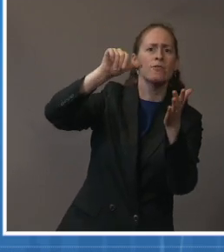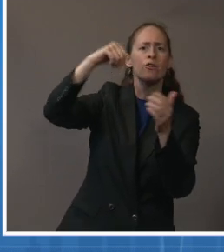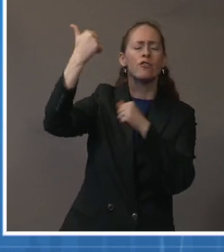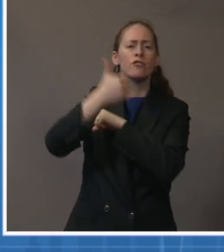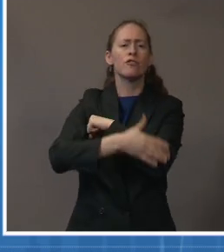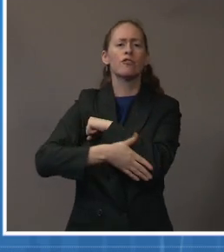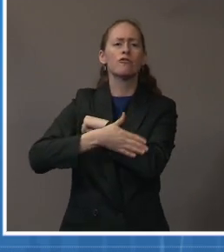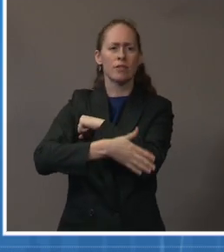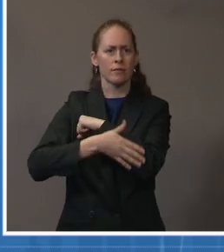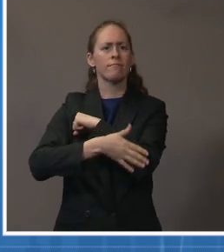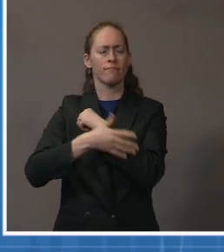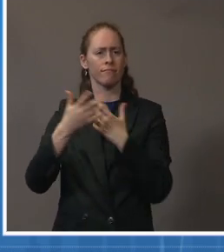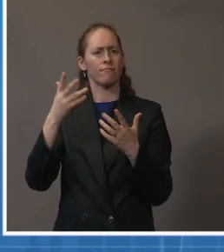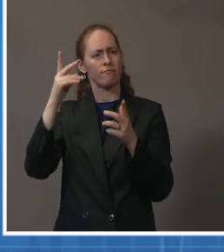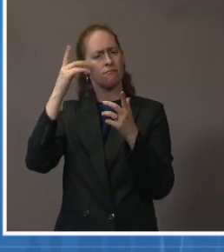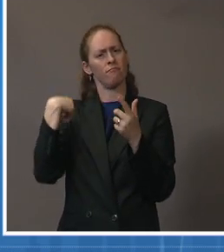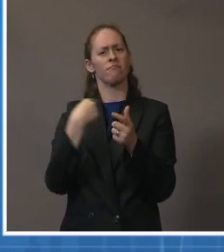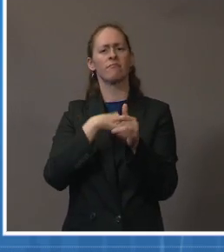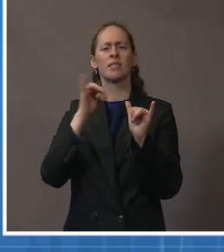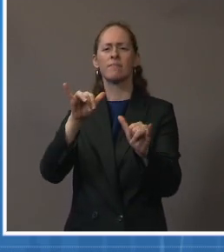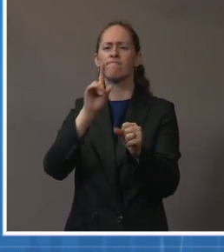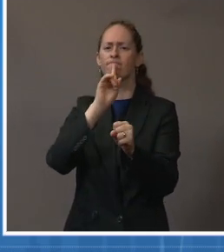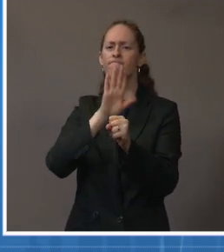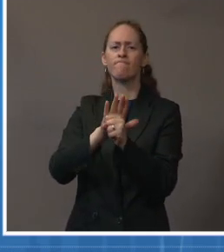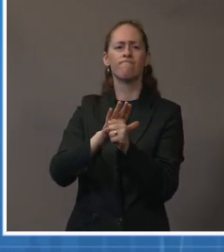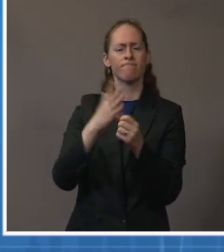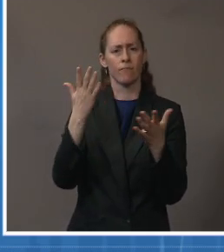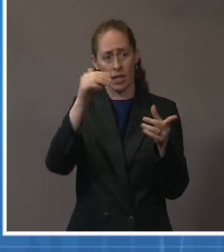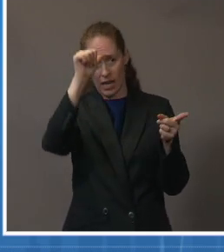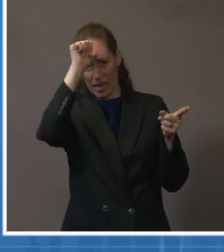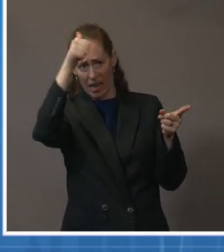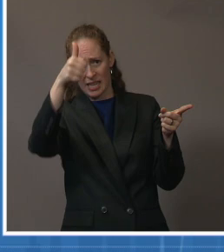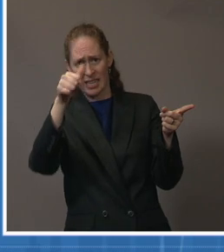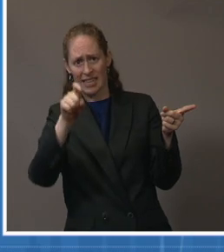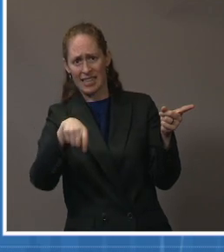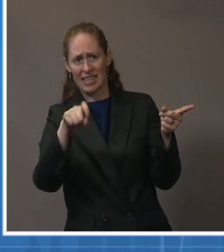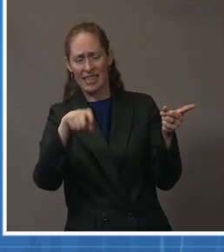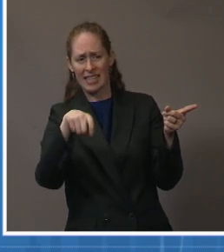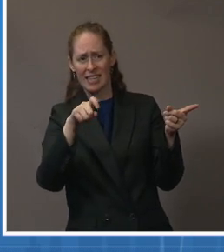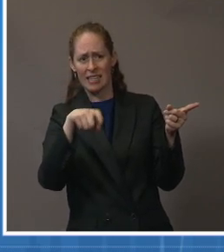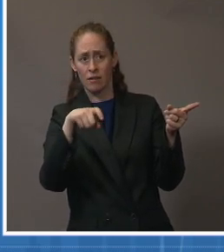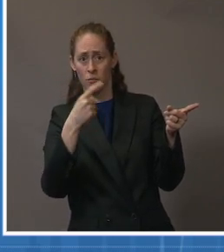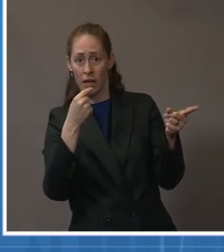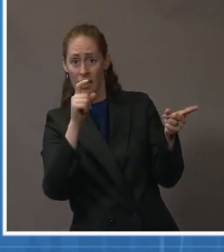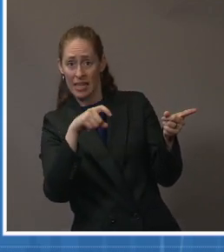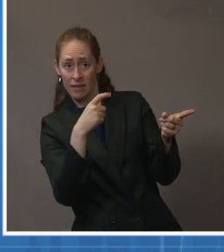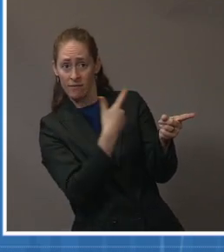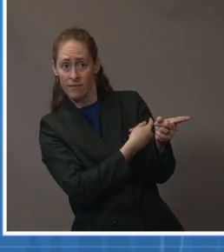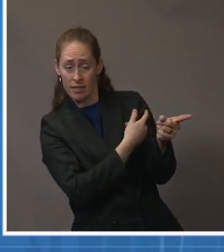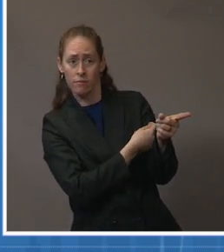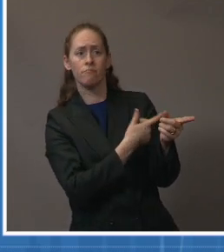received doses and giving them, not just an allocation under the regional portion of this, through COVAX,